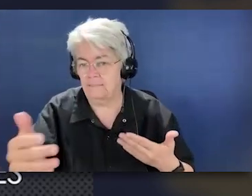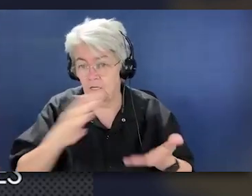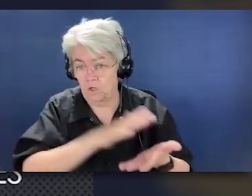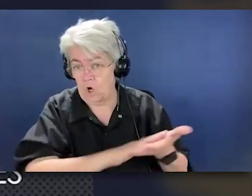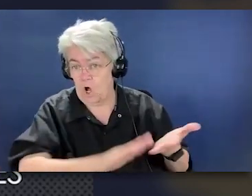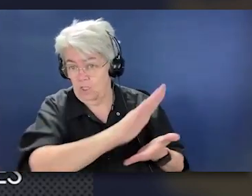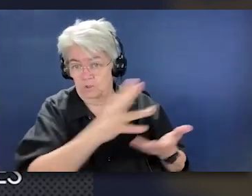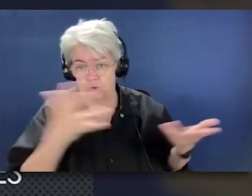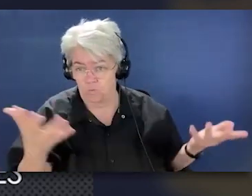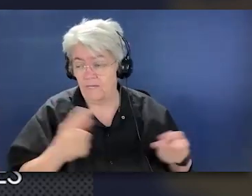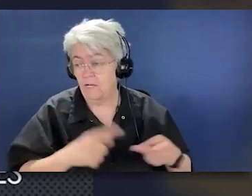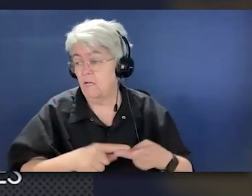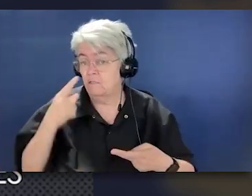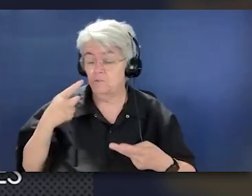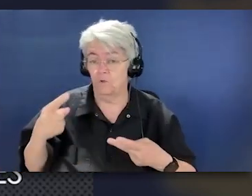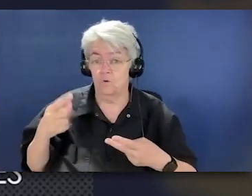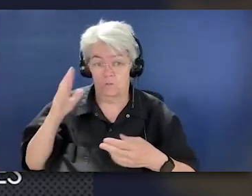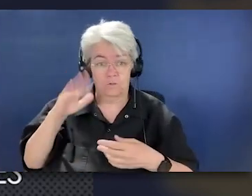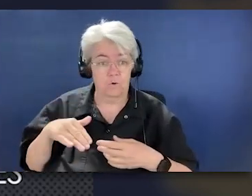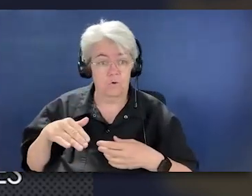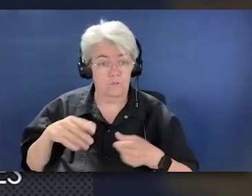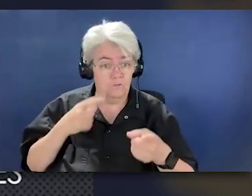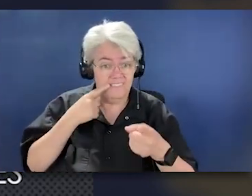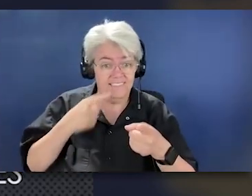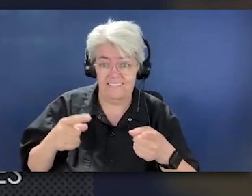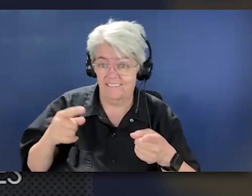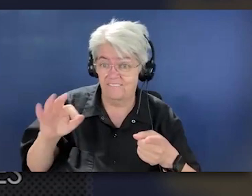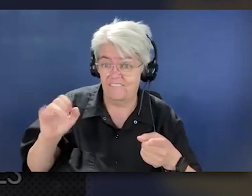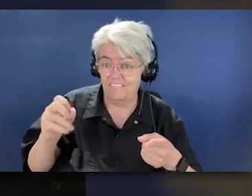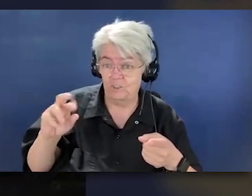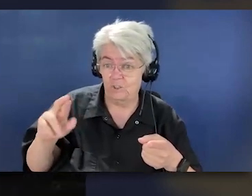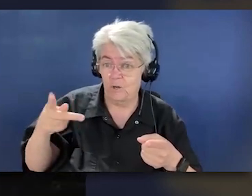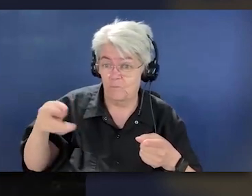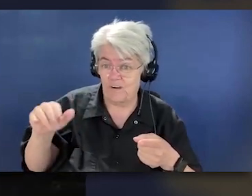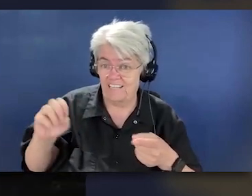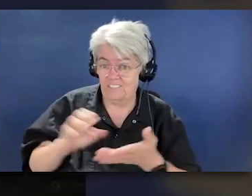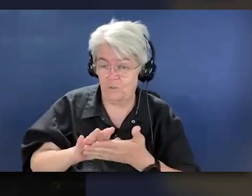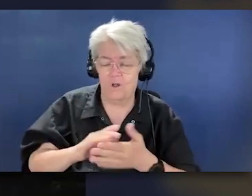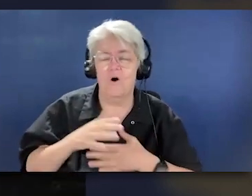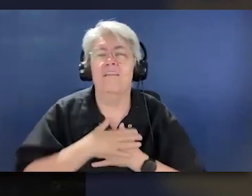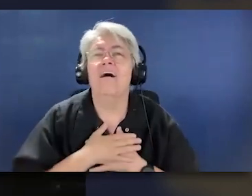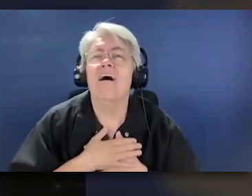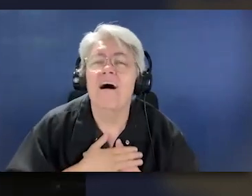now that the four—did any of you have this Fisher Price school? I loved this toy when I was a small.